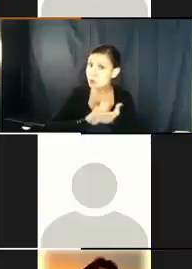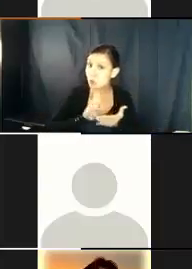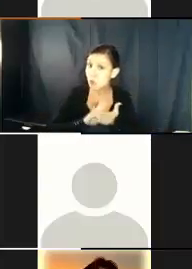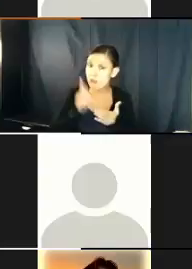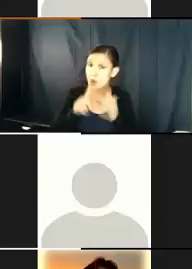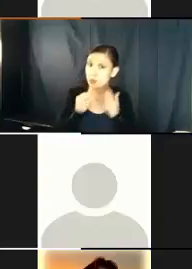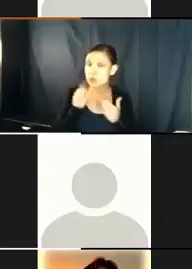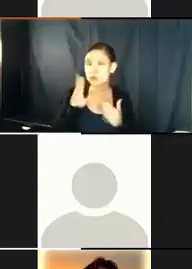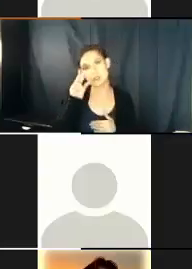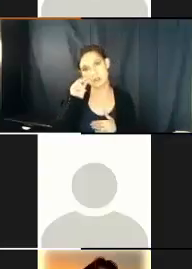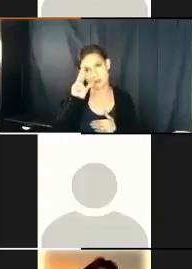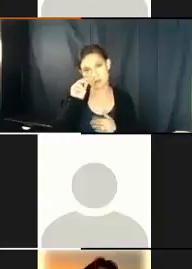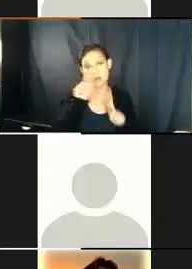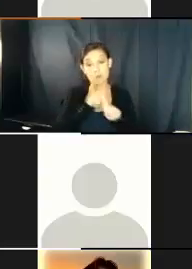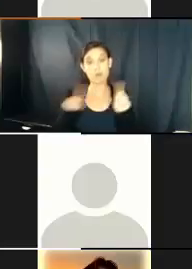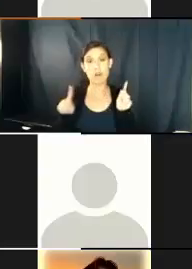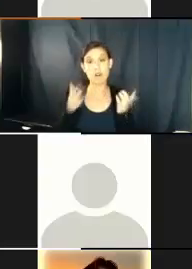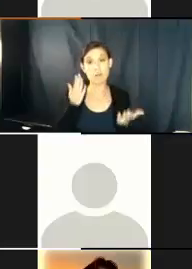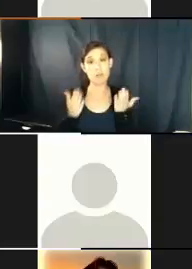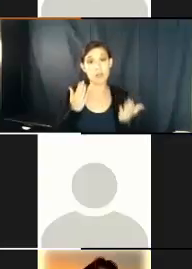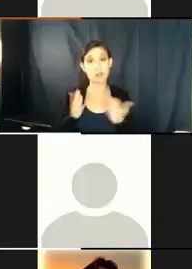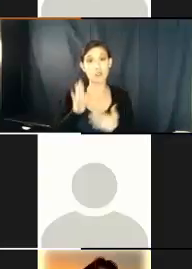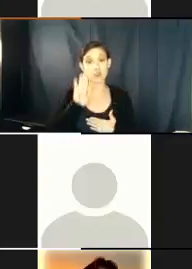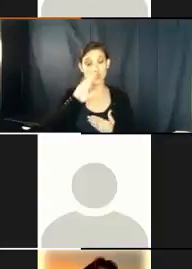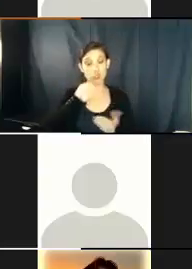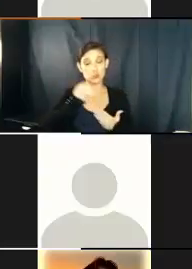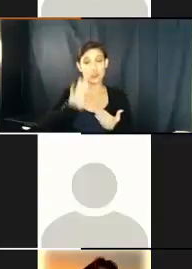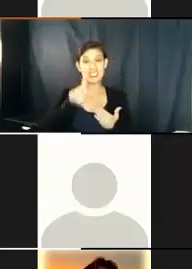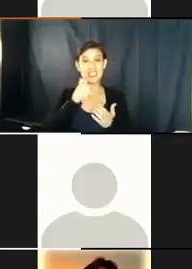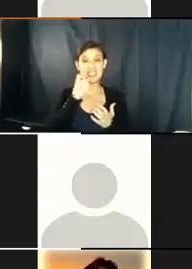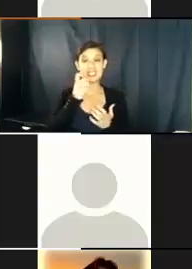However you may have some things where you need them face-to-face with you in the classroom